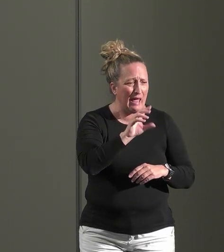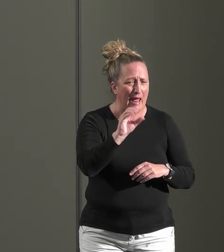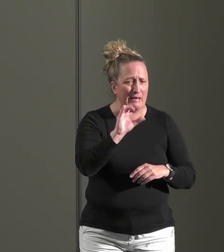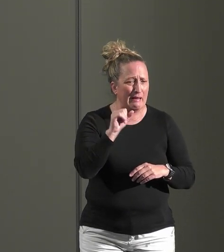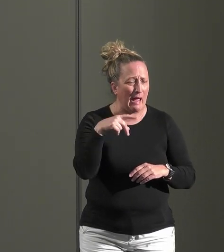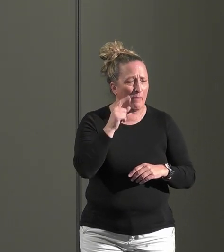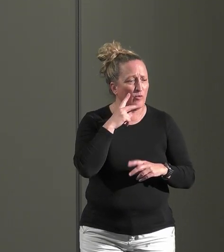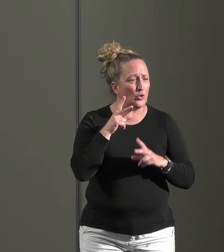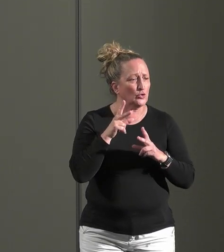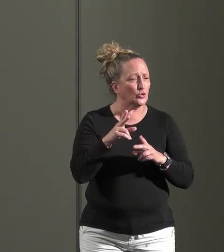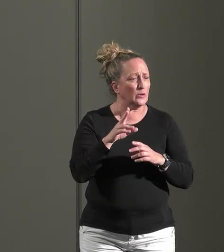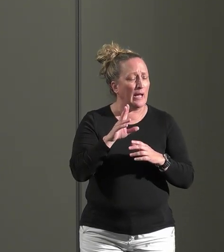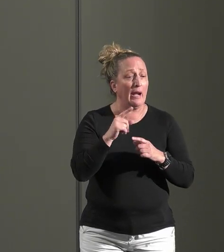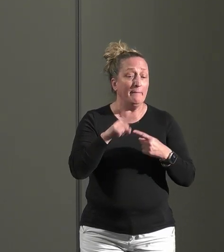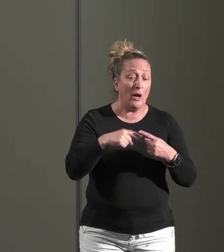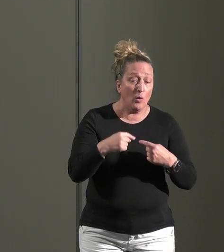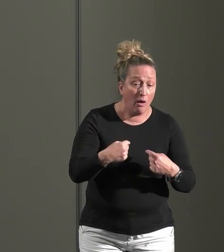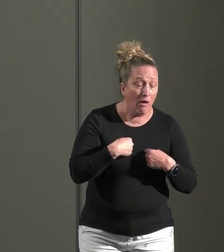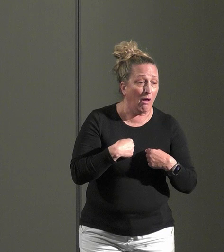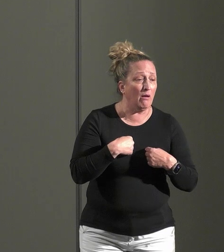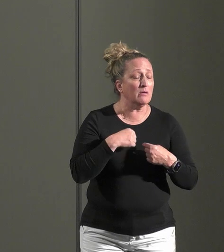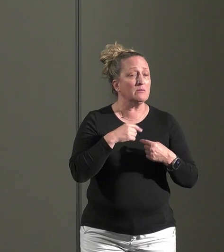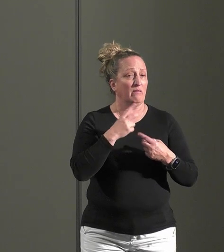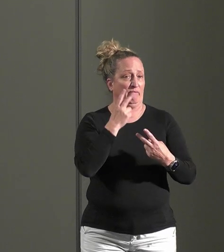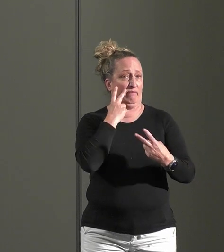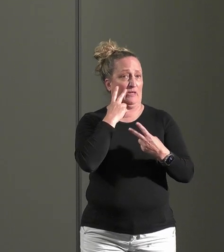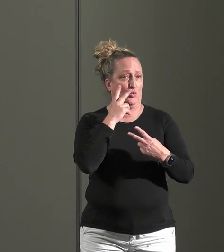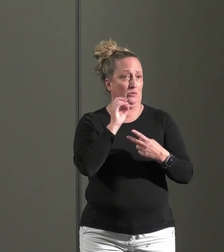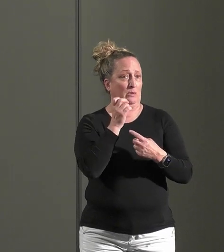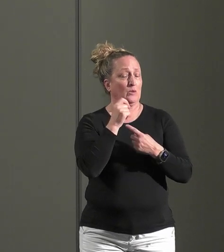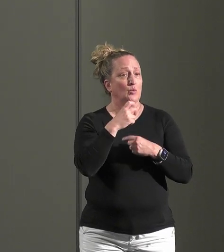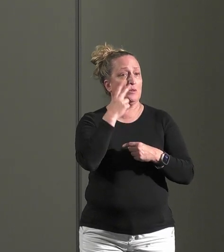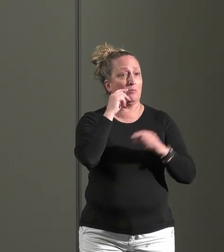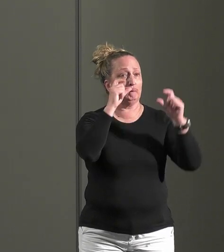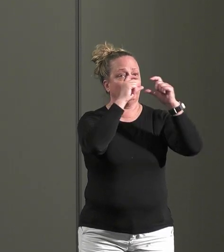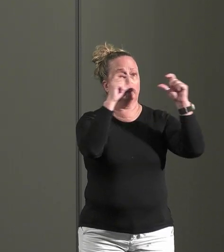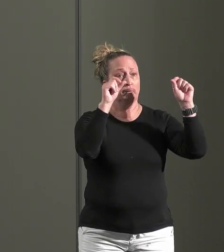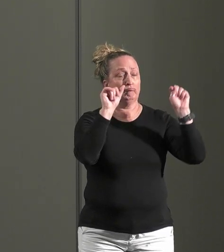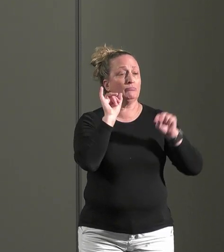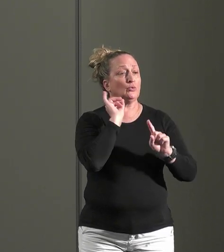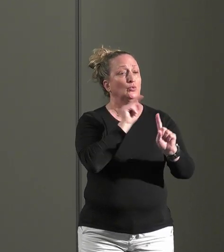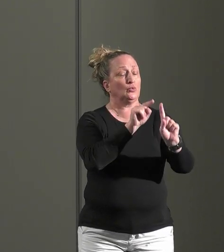Then about us for the text you also see on the screen. And in addition,